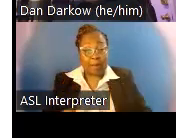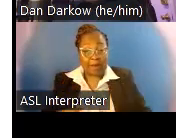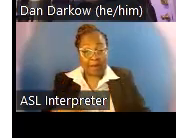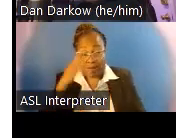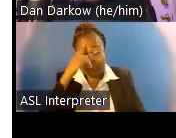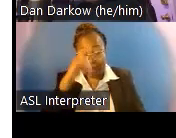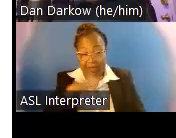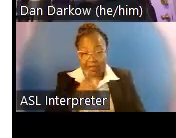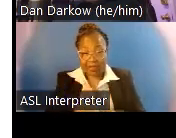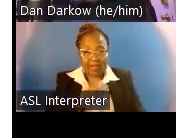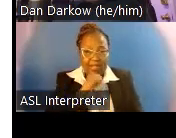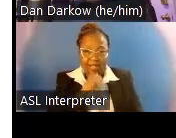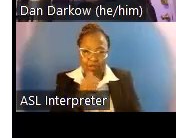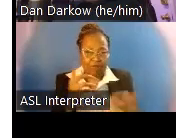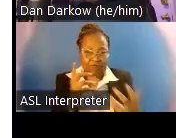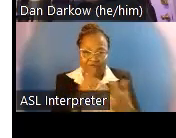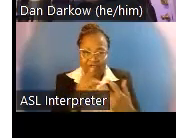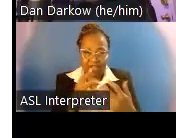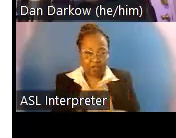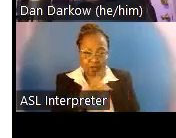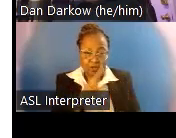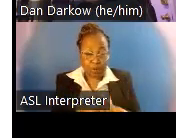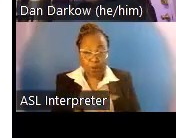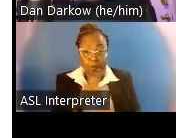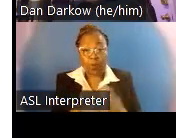to norms about what a bodymind should be or do.